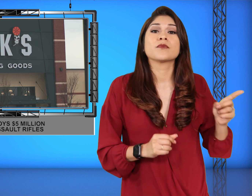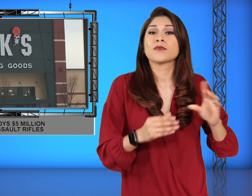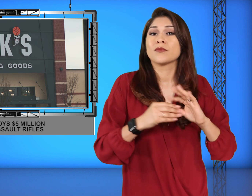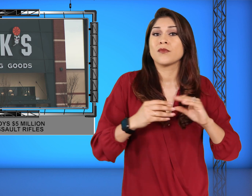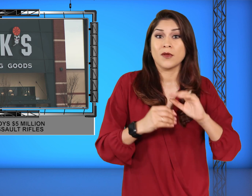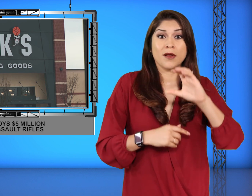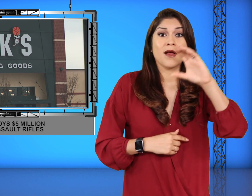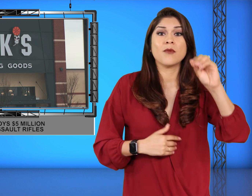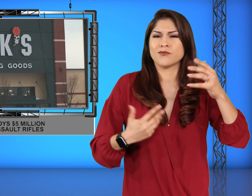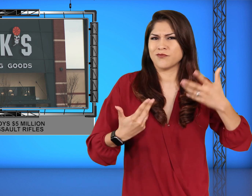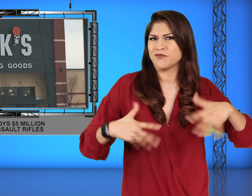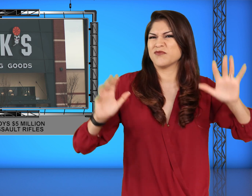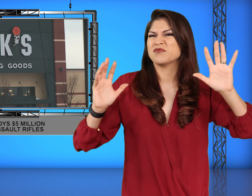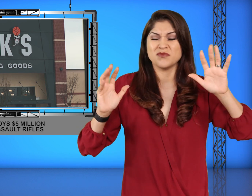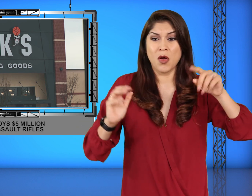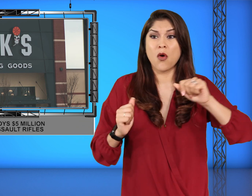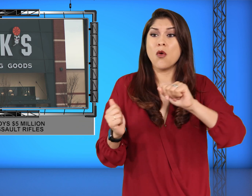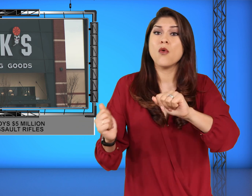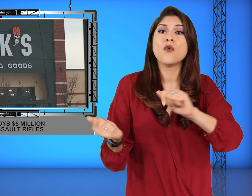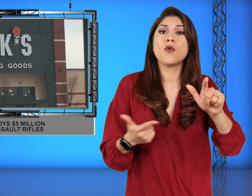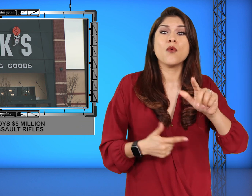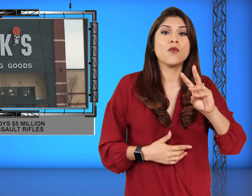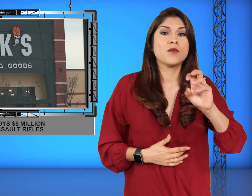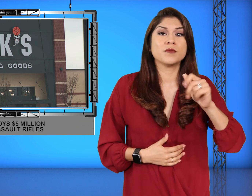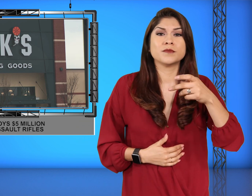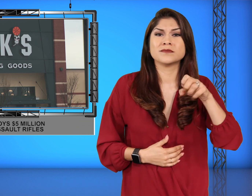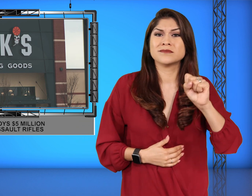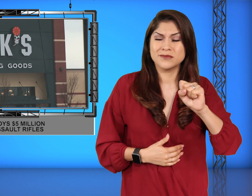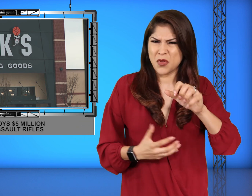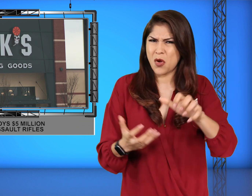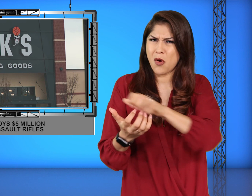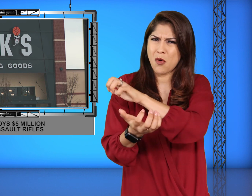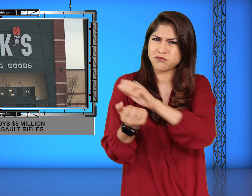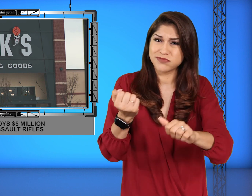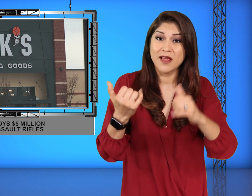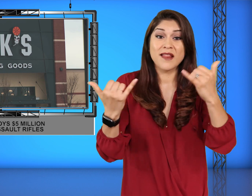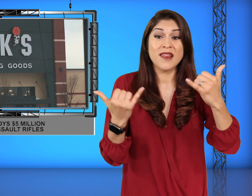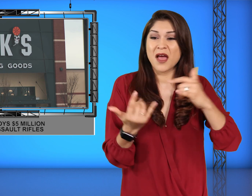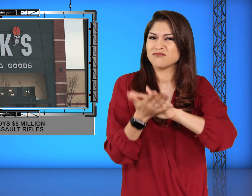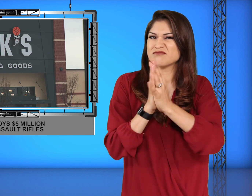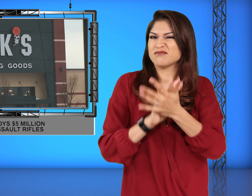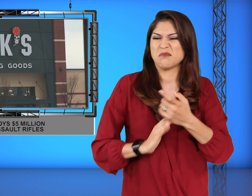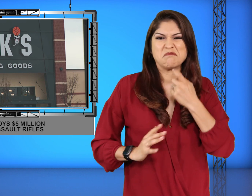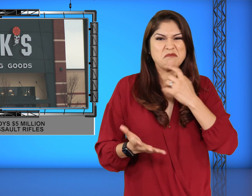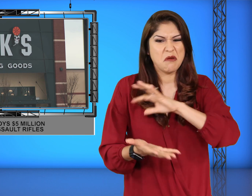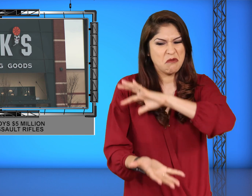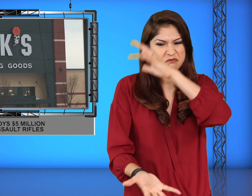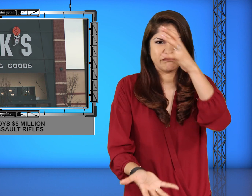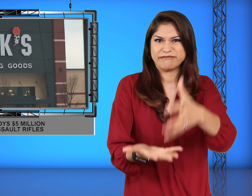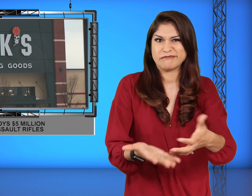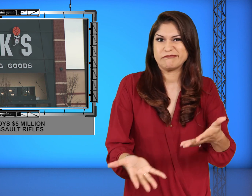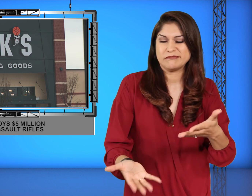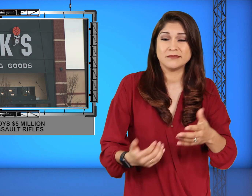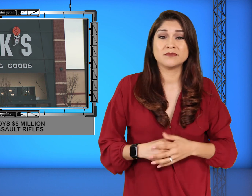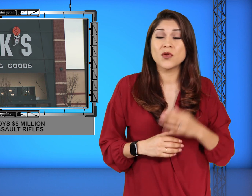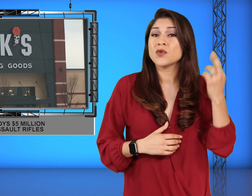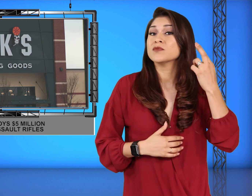He said the company turned the weapons into scrap metal.